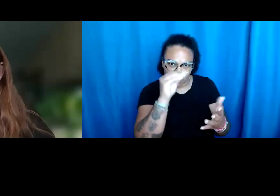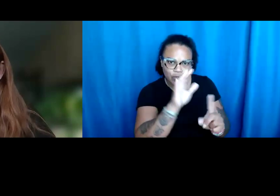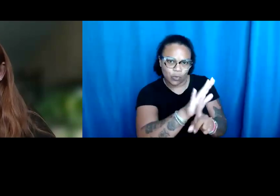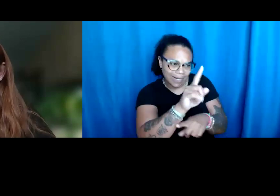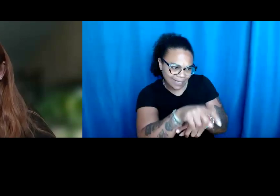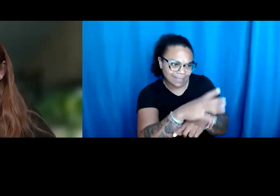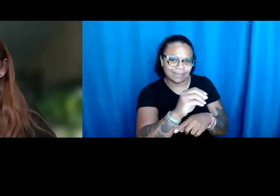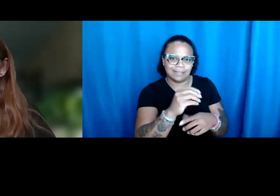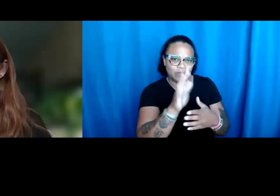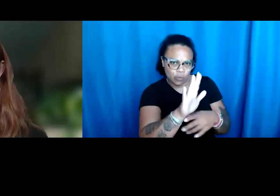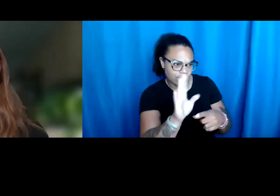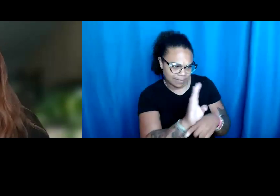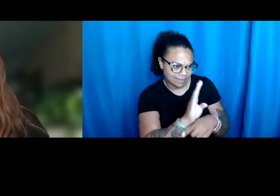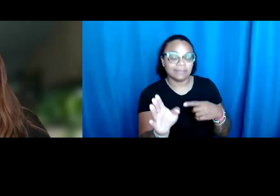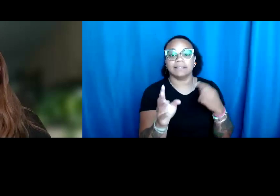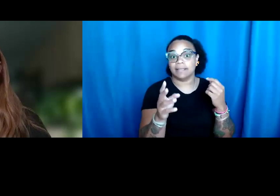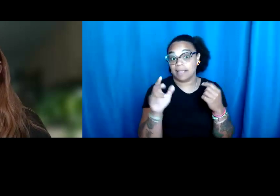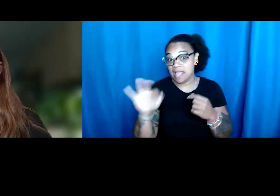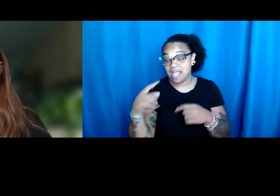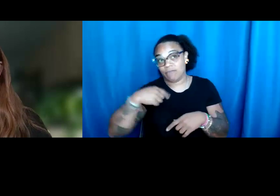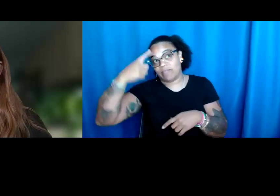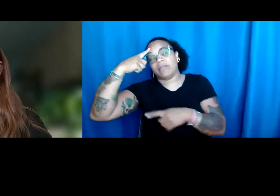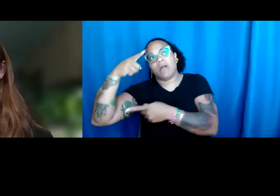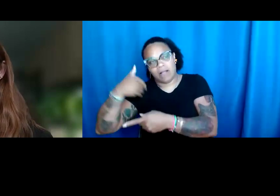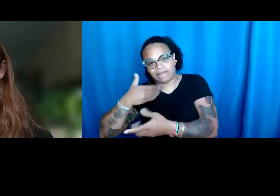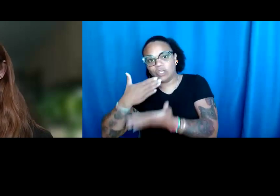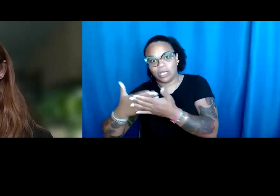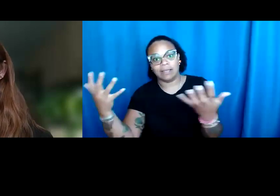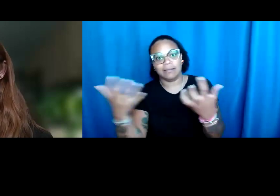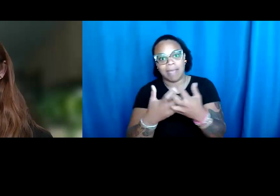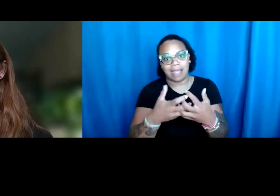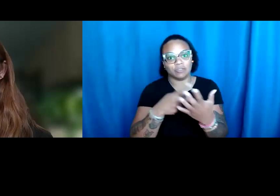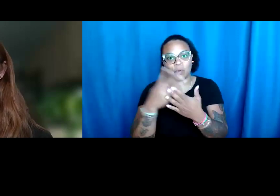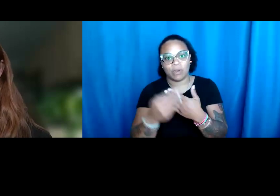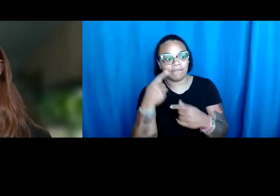If we think we have a potential program fit for you, we will ask you to submit an initial